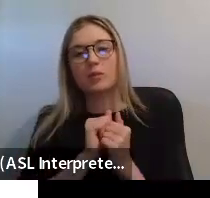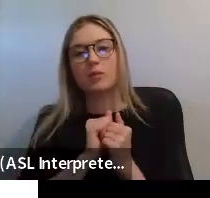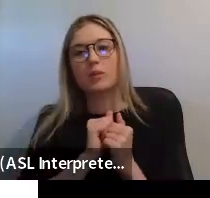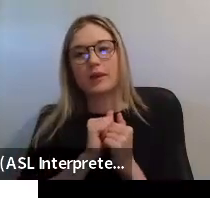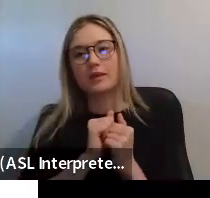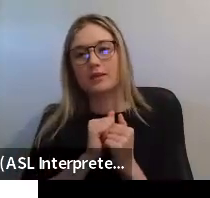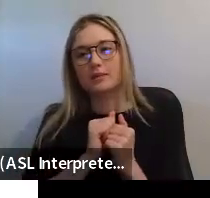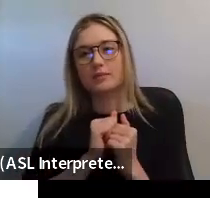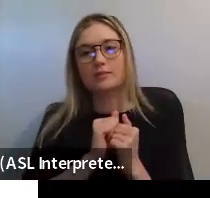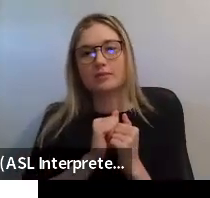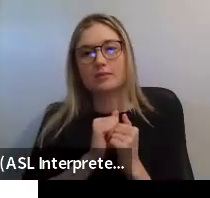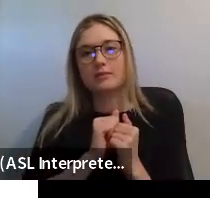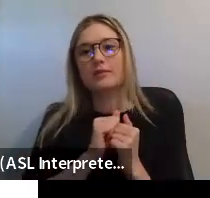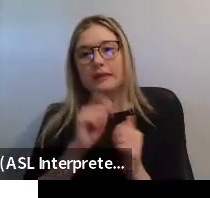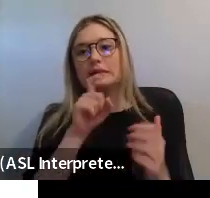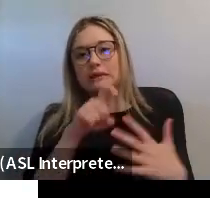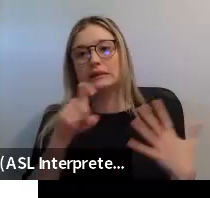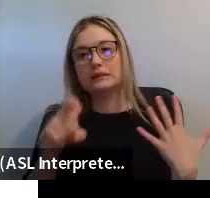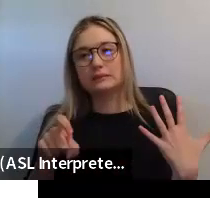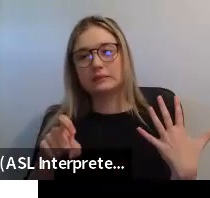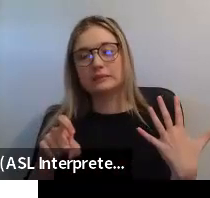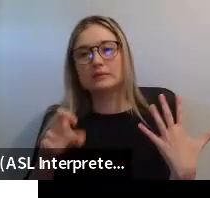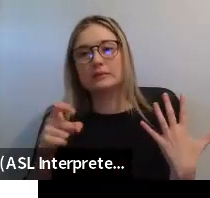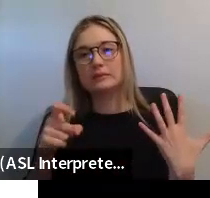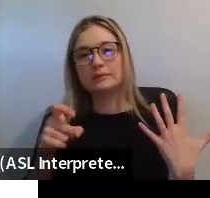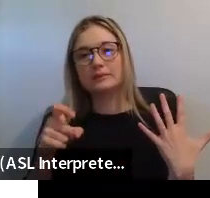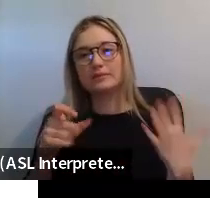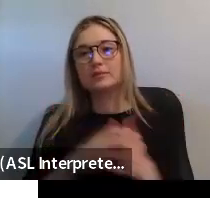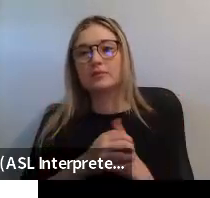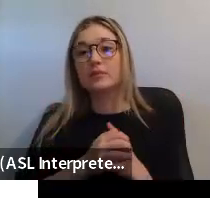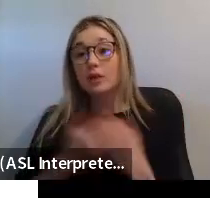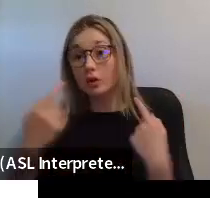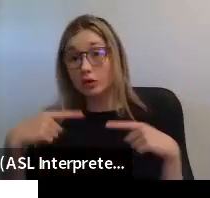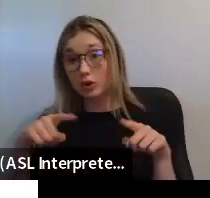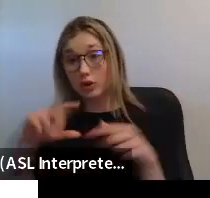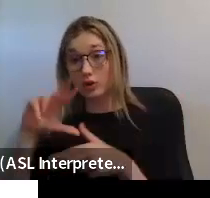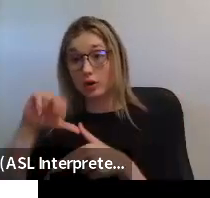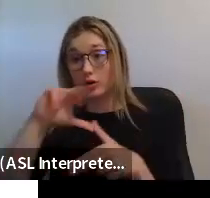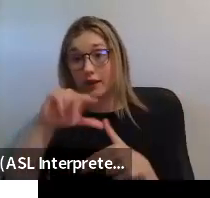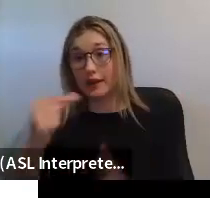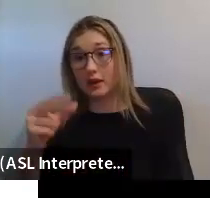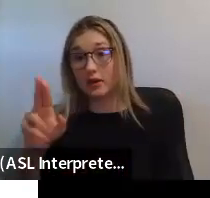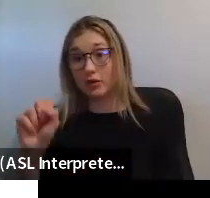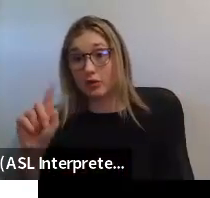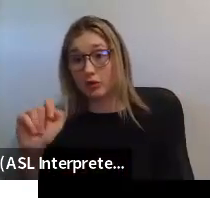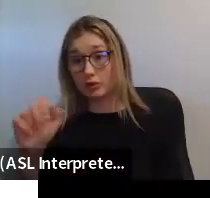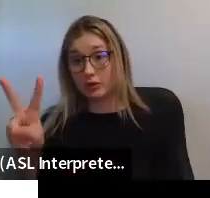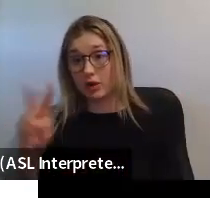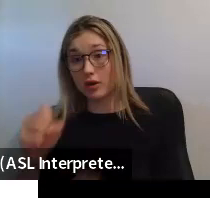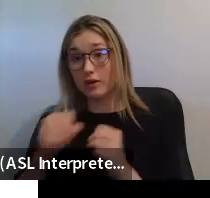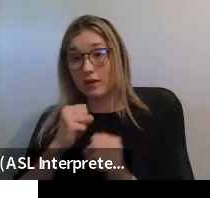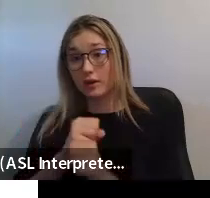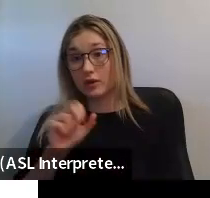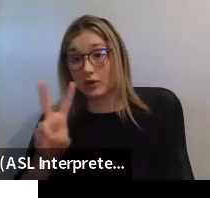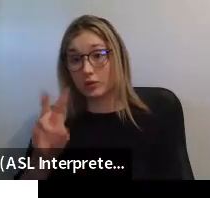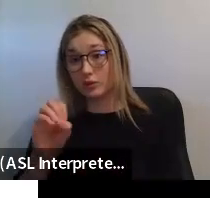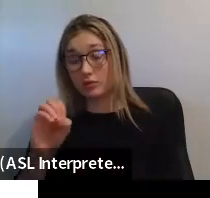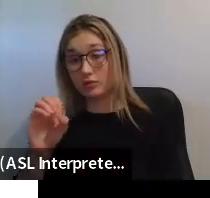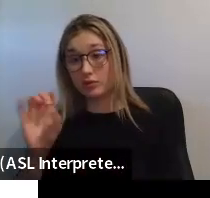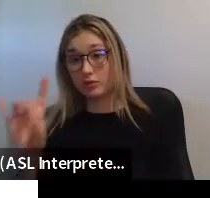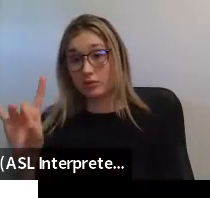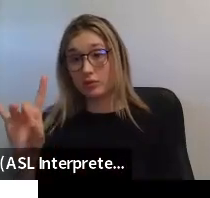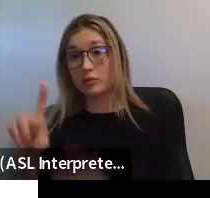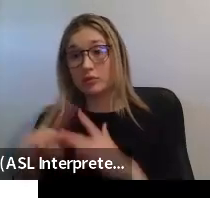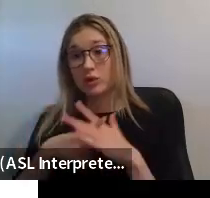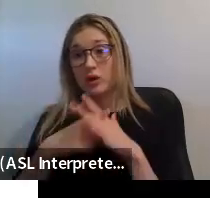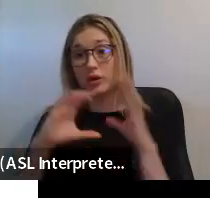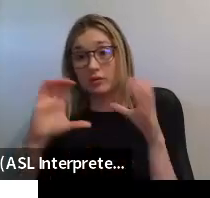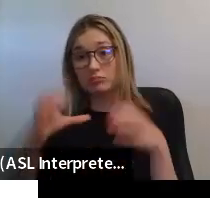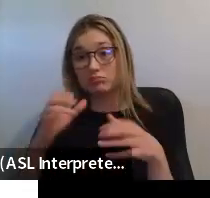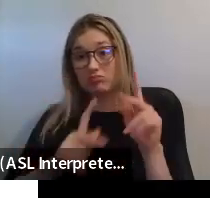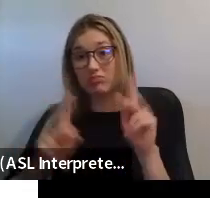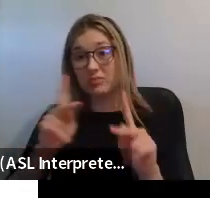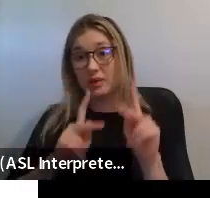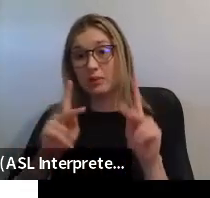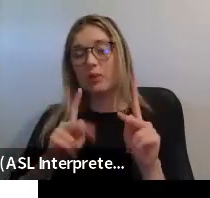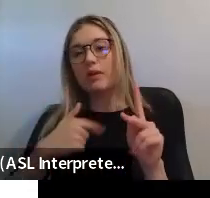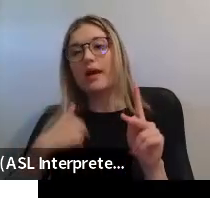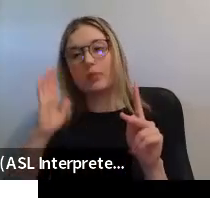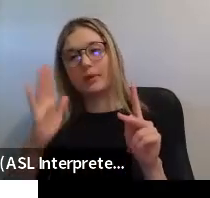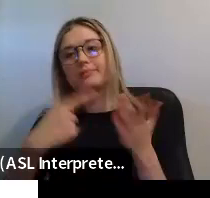attention to people with Switzerland. More unique needs during hurricane Gustav in 2,008, and thus was born Mdac.